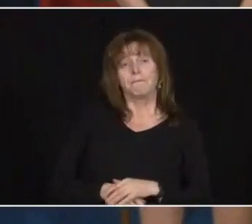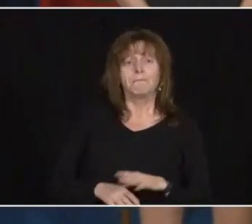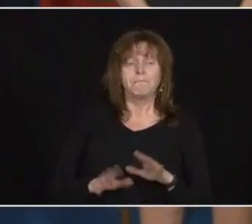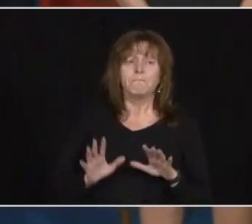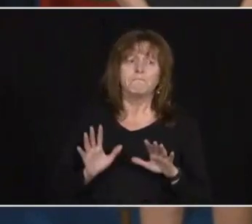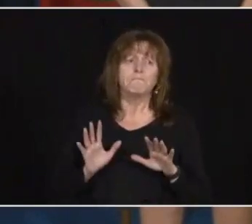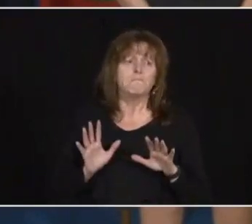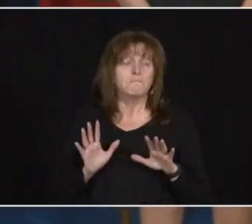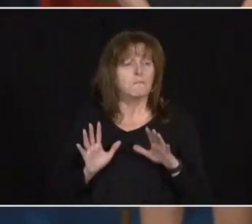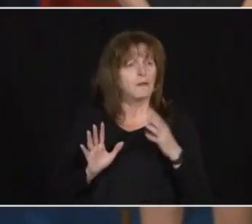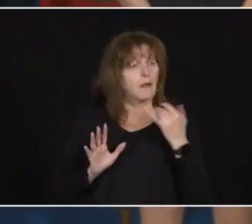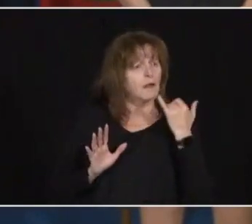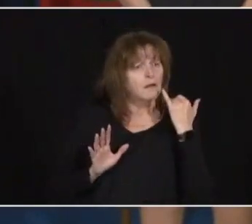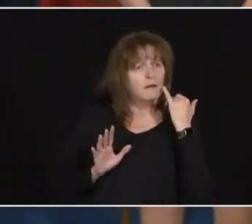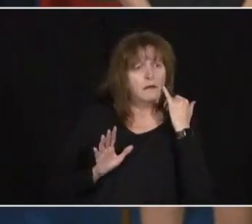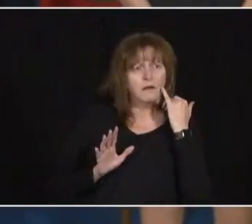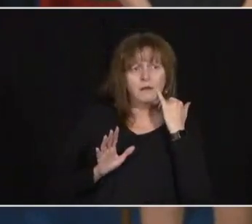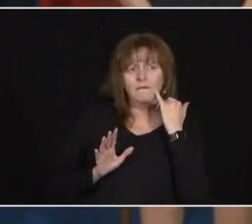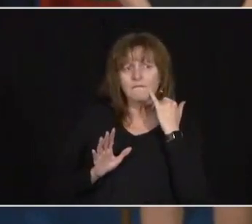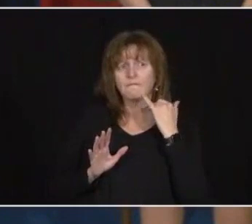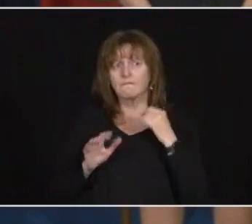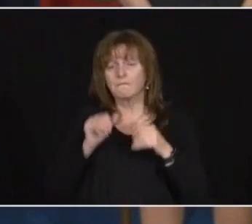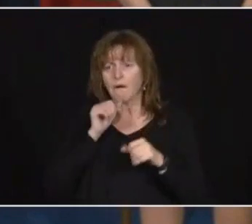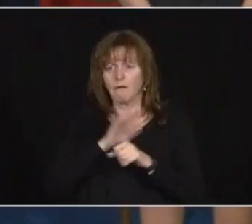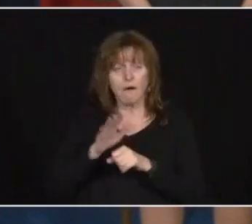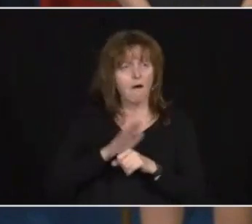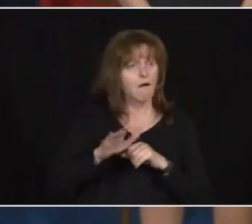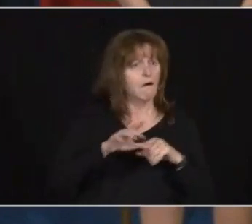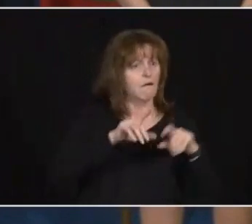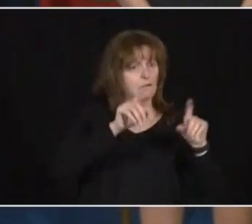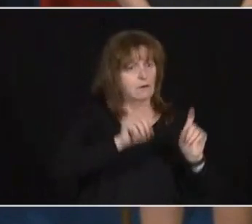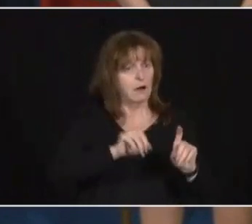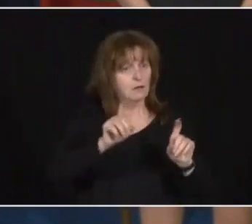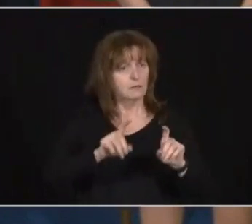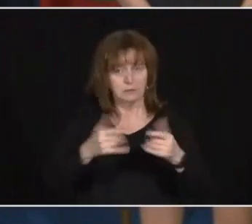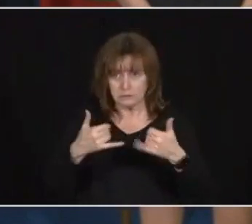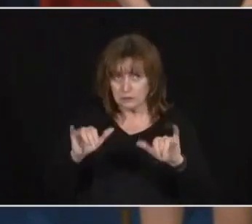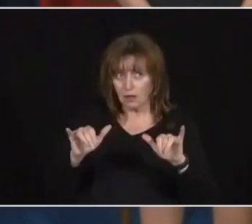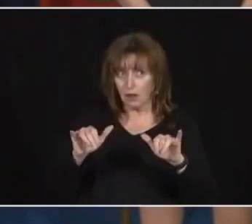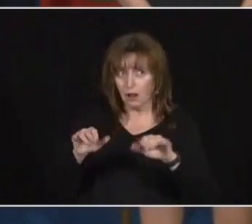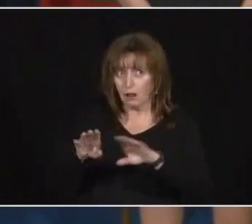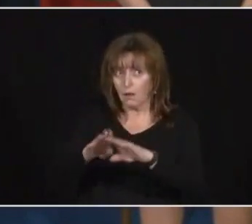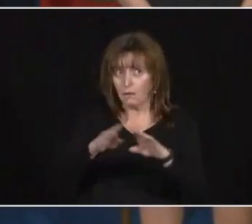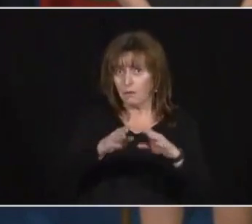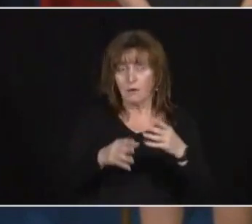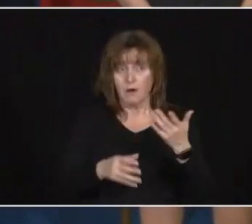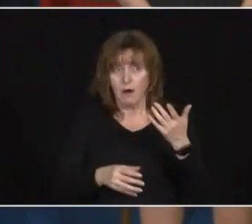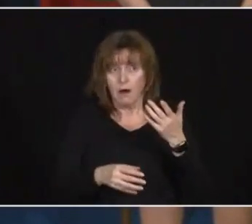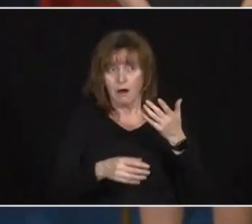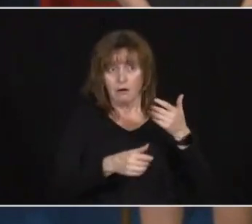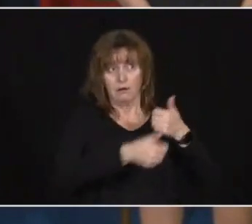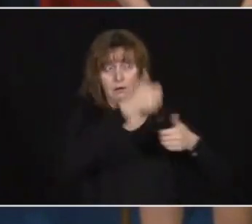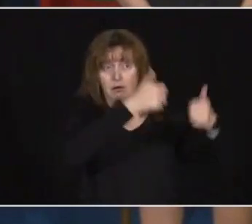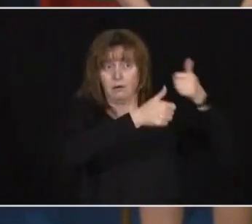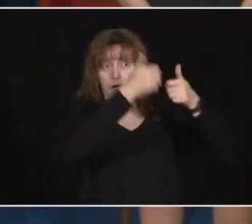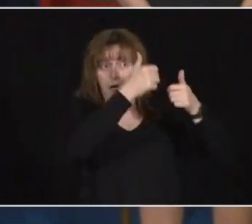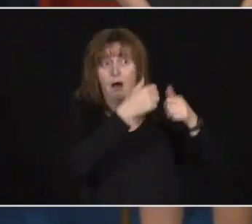since a lot of experts are warning against opening until we have a better picture of the spread of the virus?